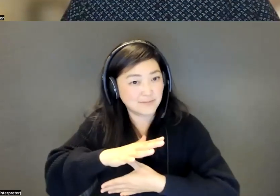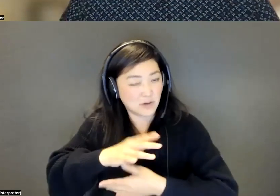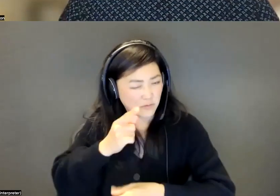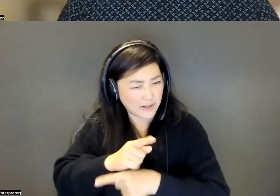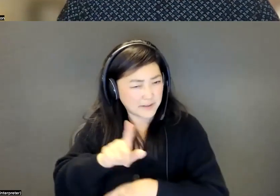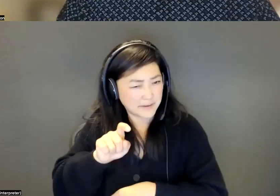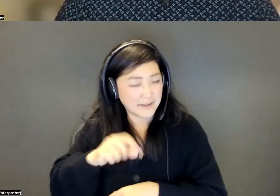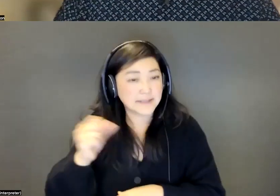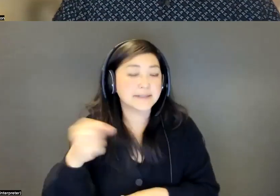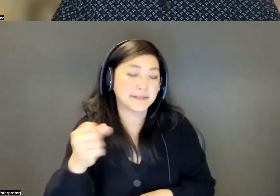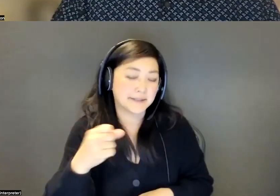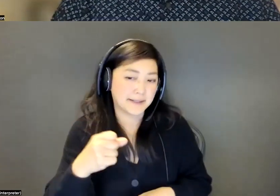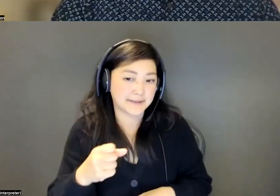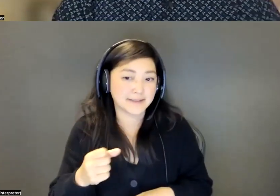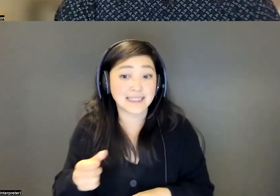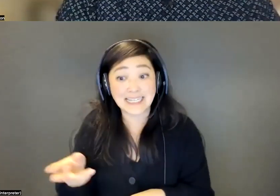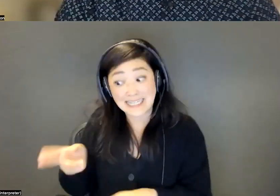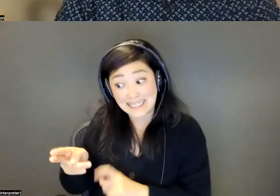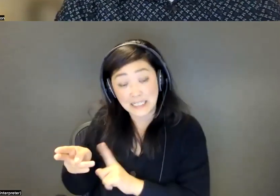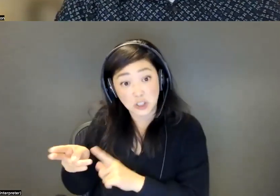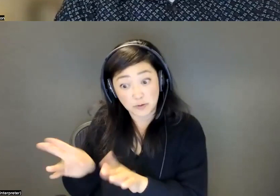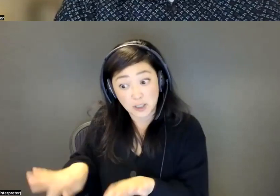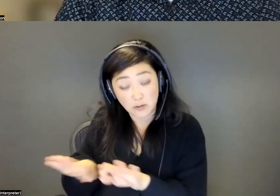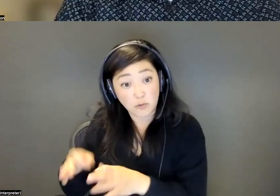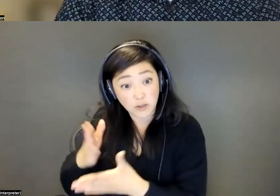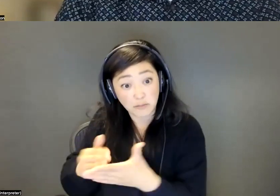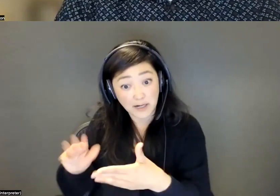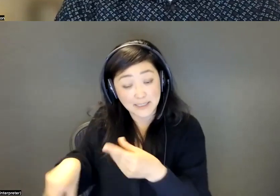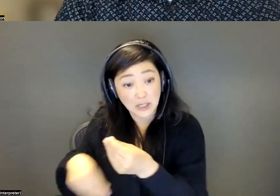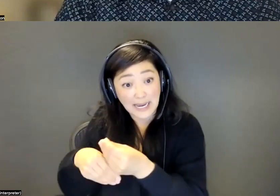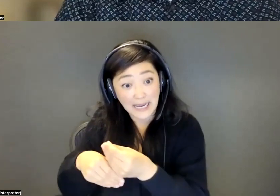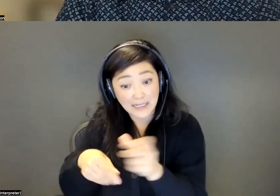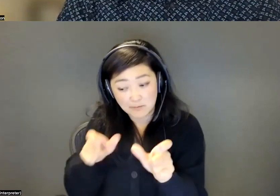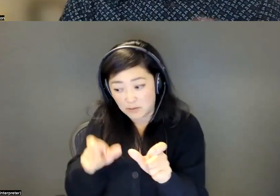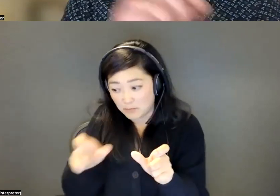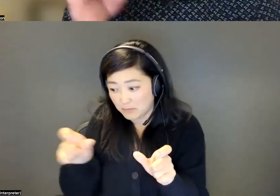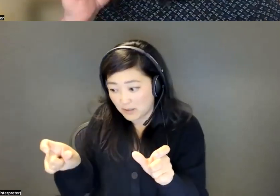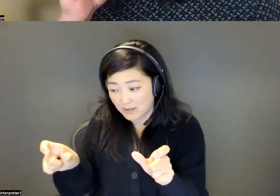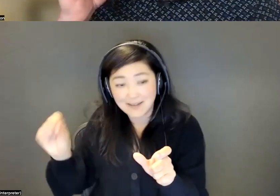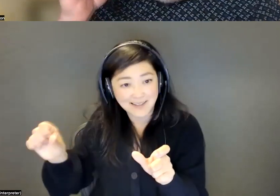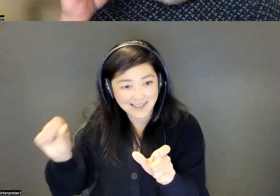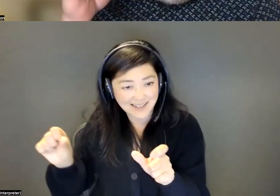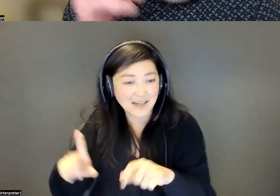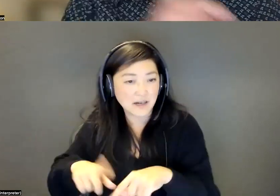I mean, history's an important part of that as well, but those are the things that finesse your